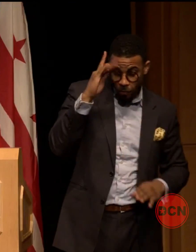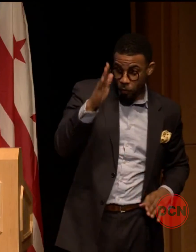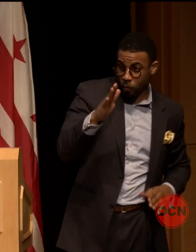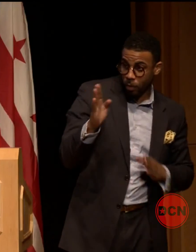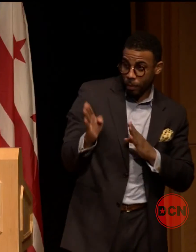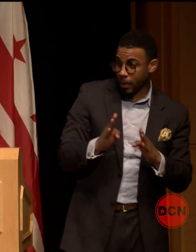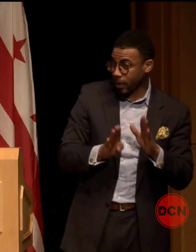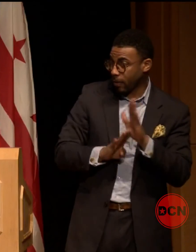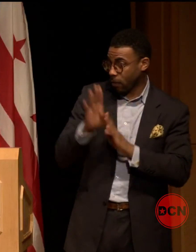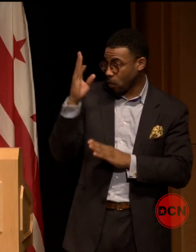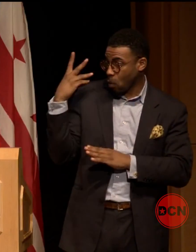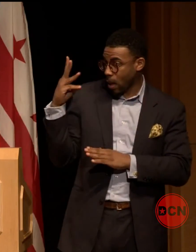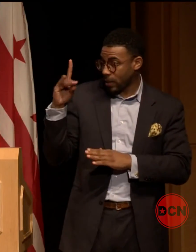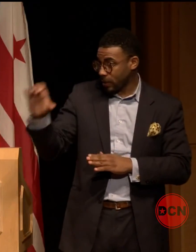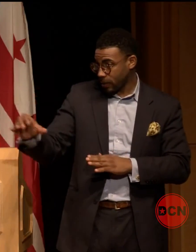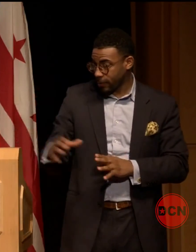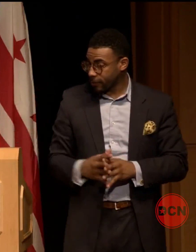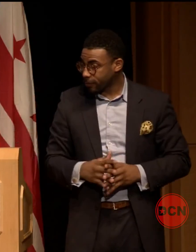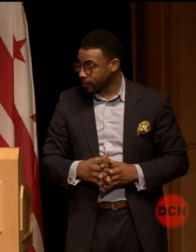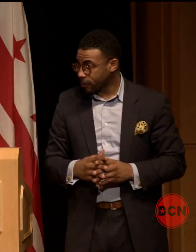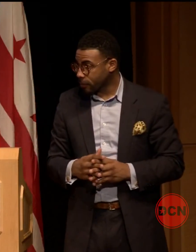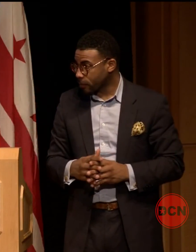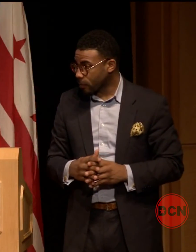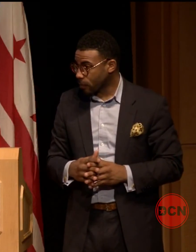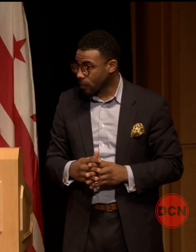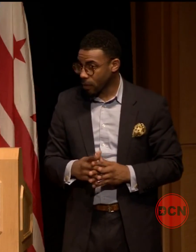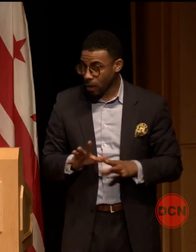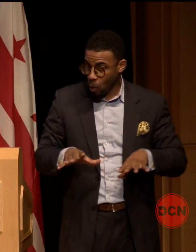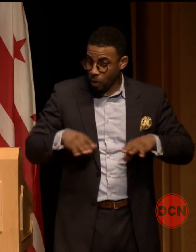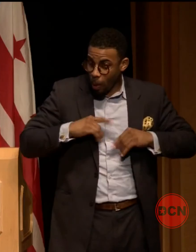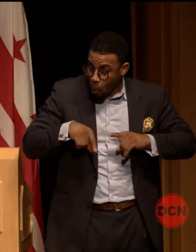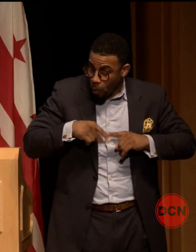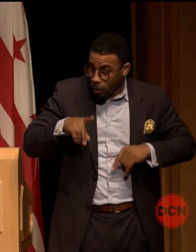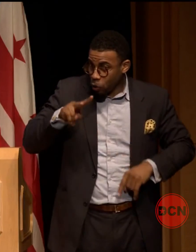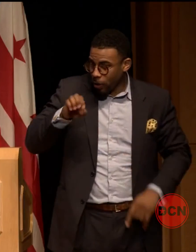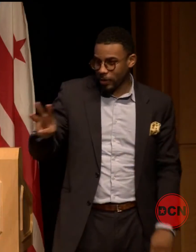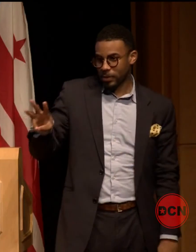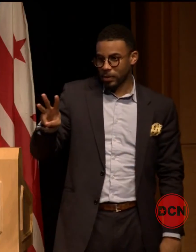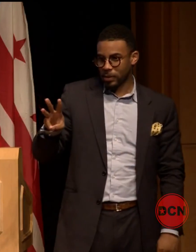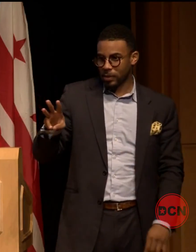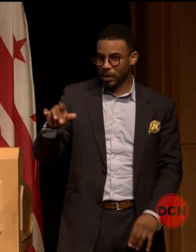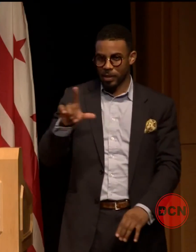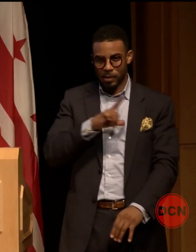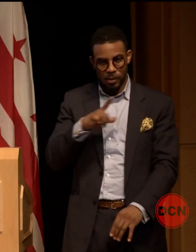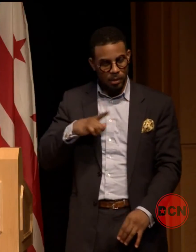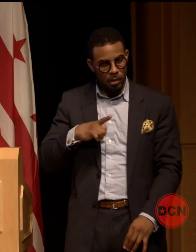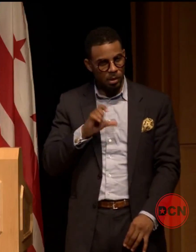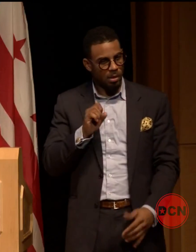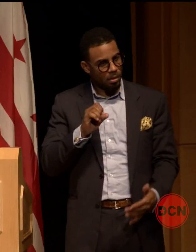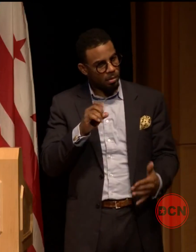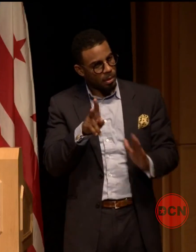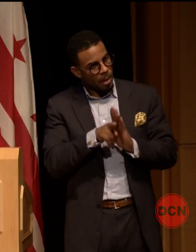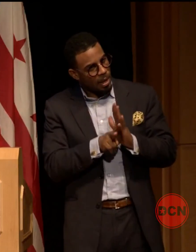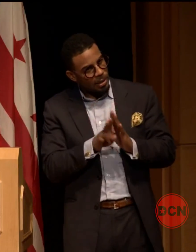DEVELOPMENT OF WASHINGTON, D.C. IT WAS ADOPTED IN 2006 AS LEGISLATION. SO ITS POLICIES HAVE LEGAL